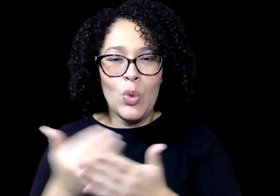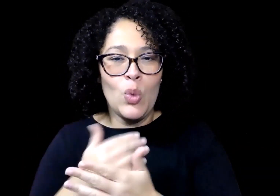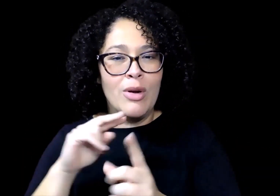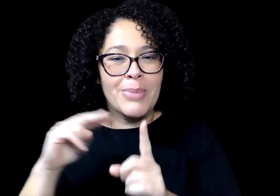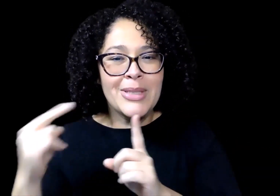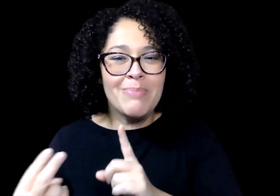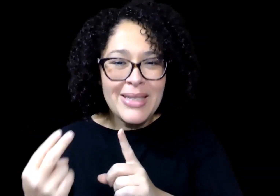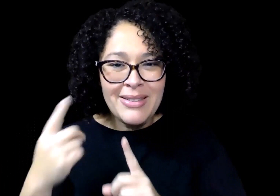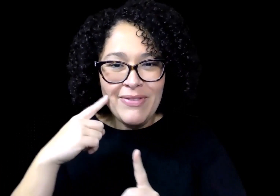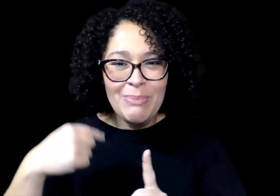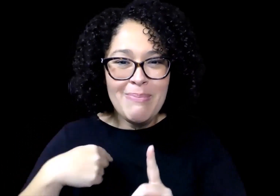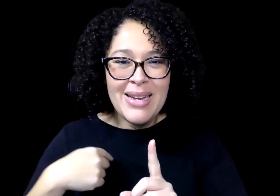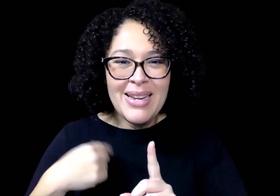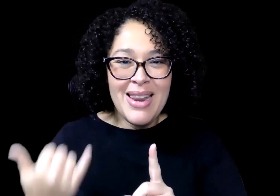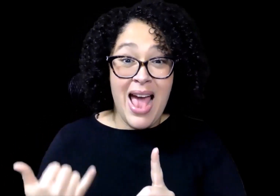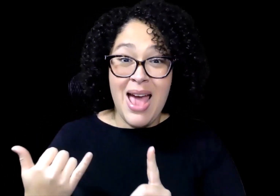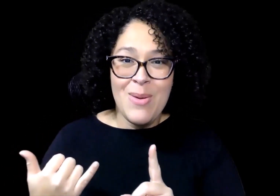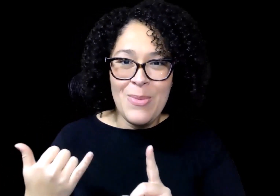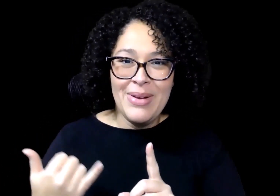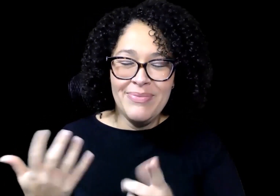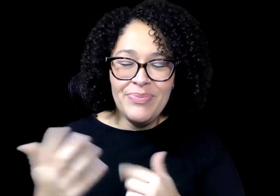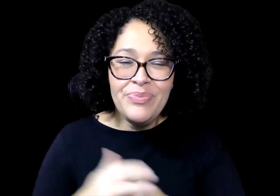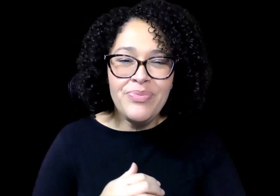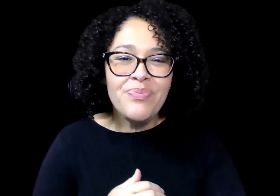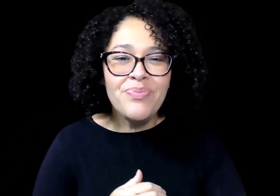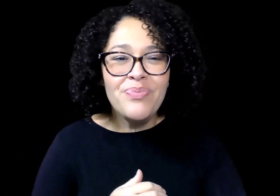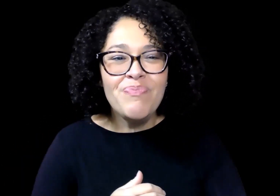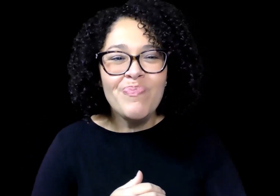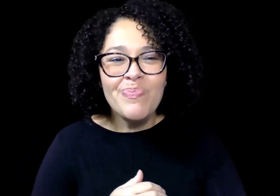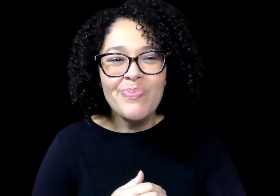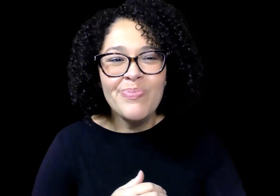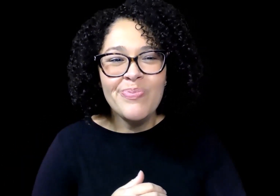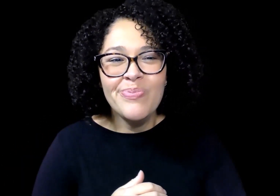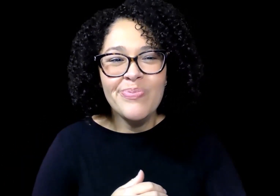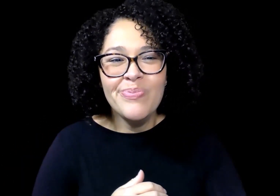and that's been a brand new experience for me and gives me a whole different perspective